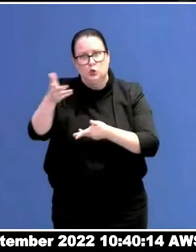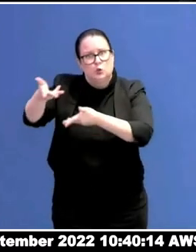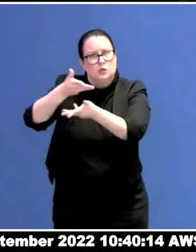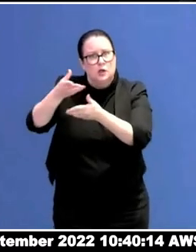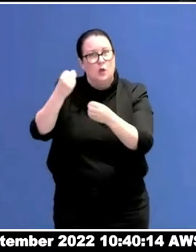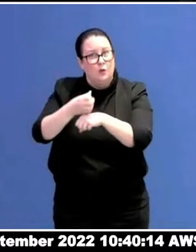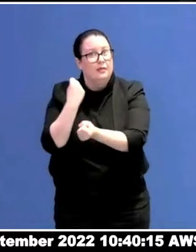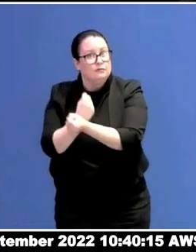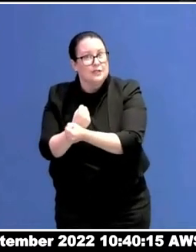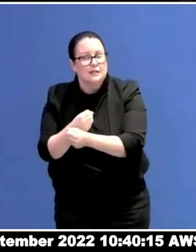Yes, definitely.